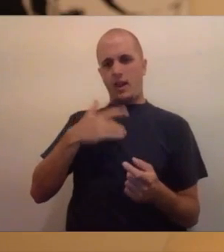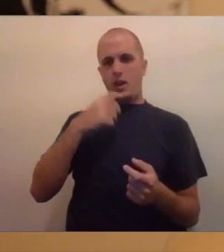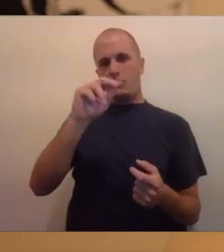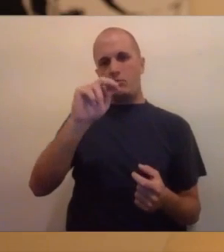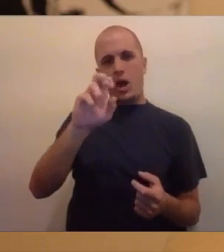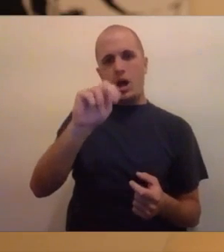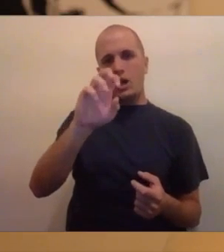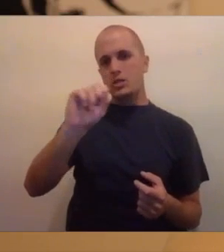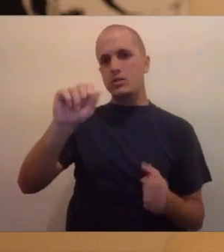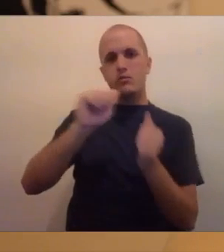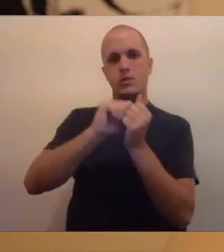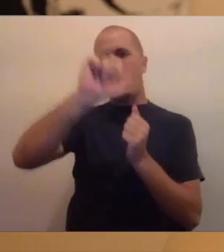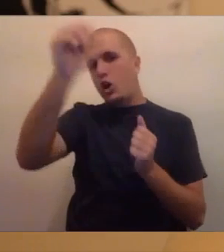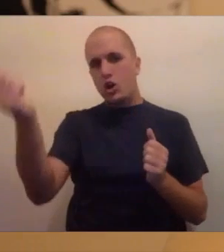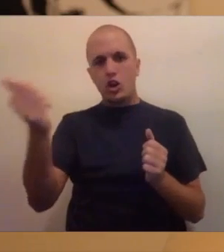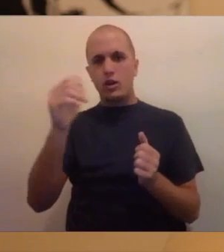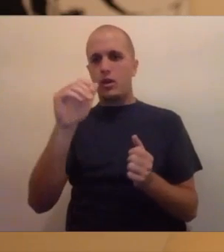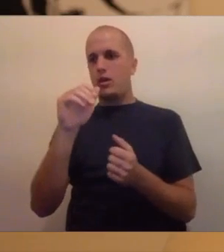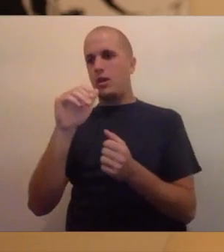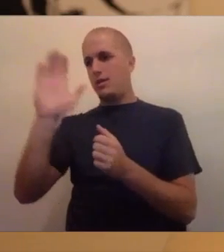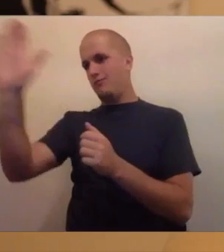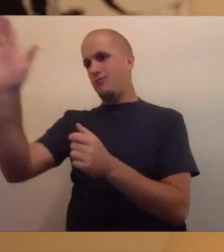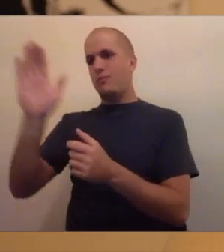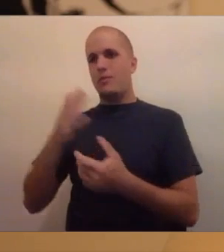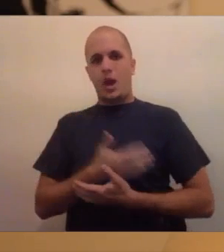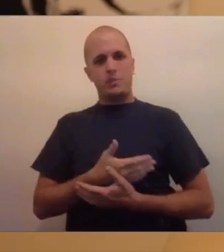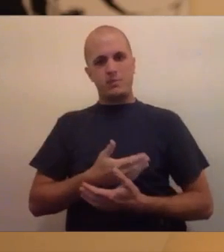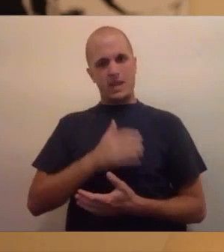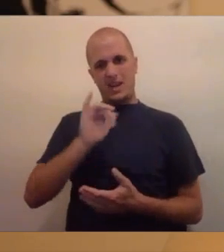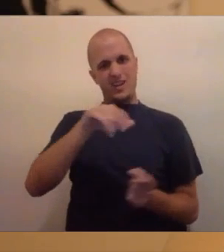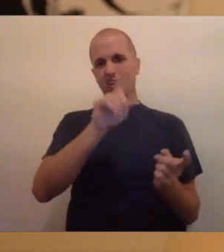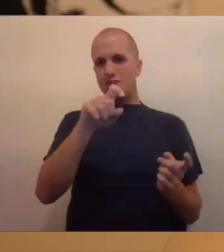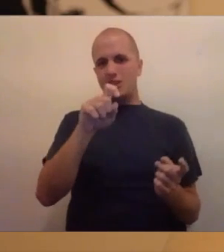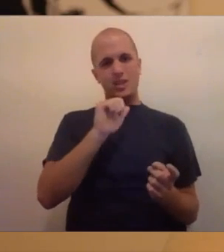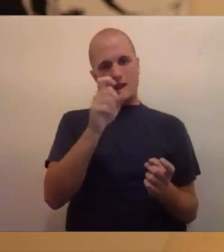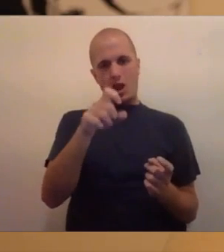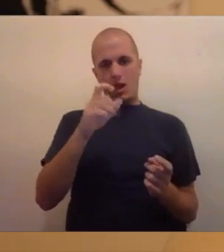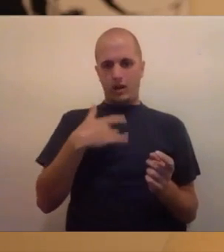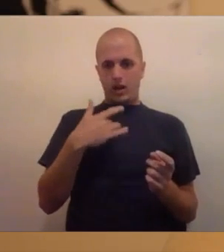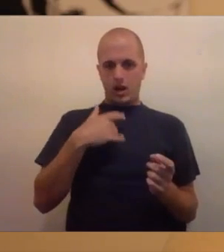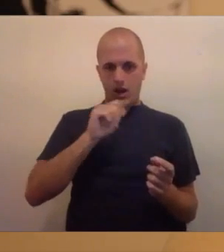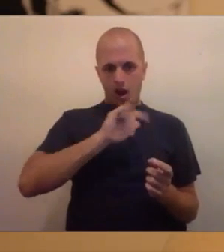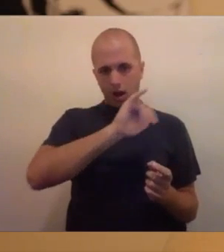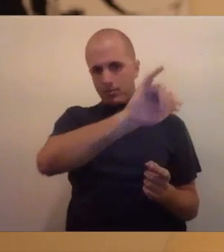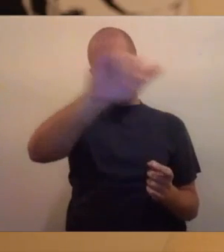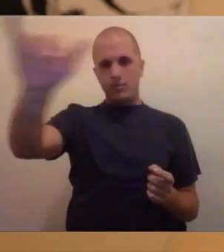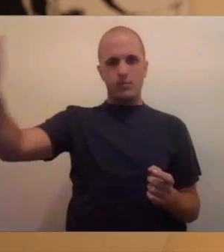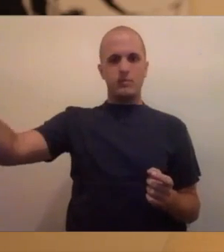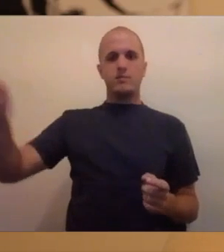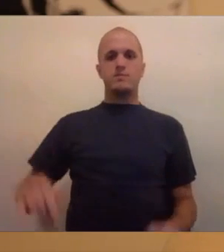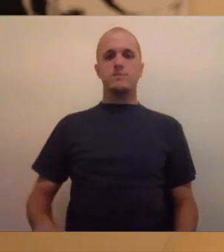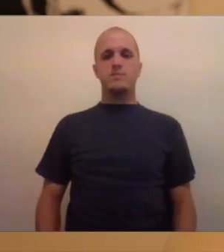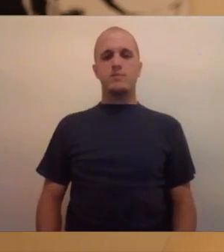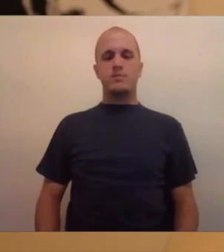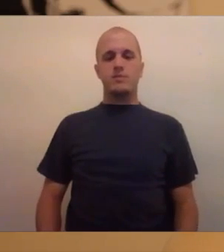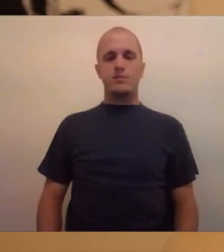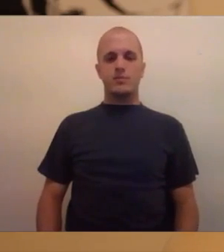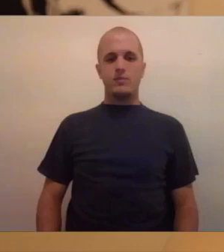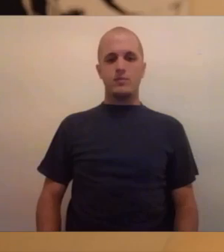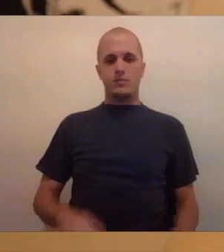But she doesn't feel the same way with the other person's baby. That is the dilemma.